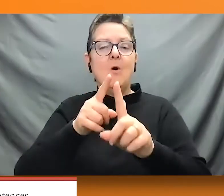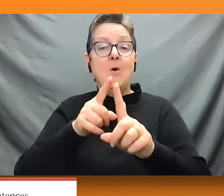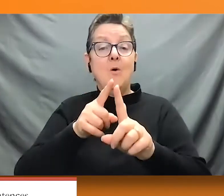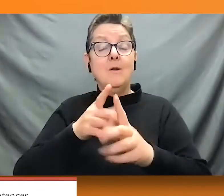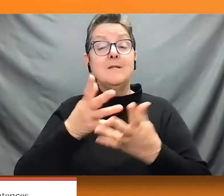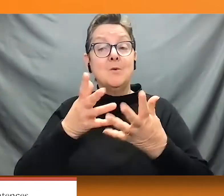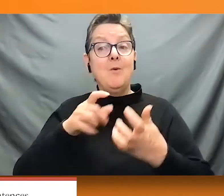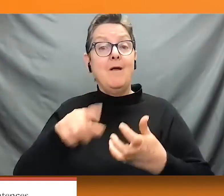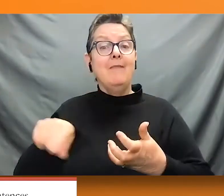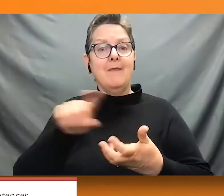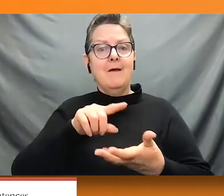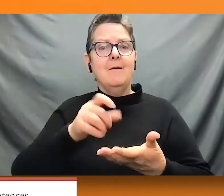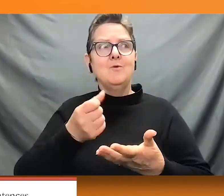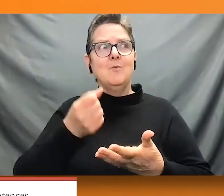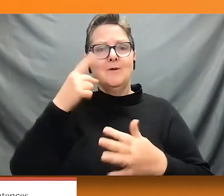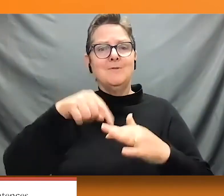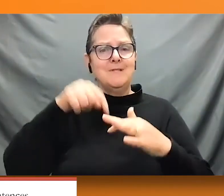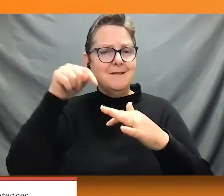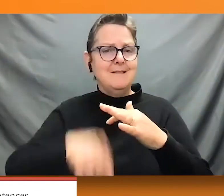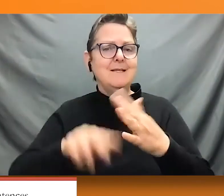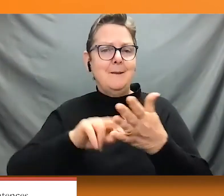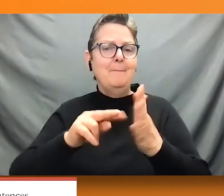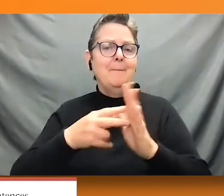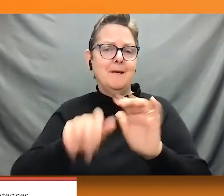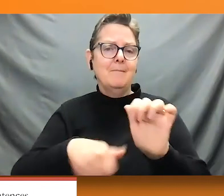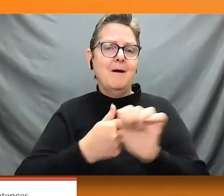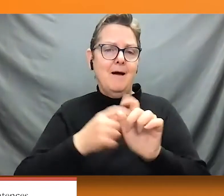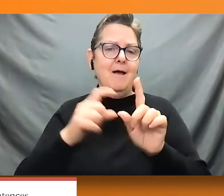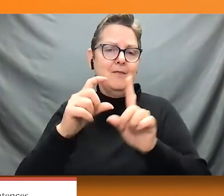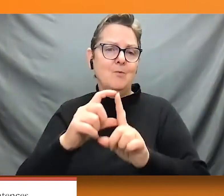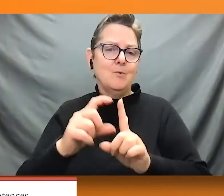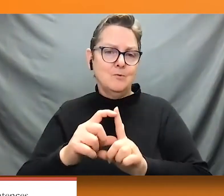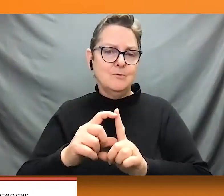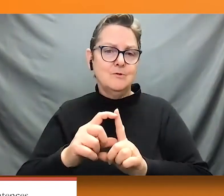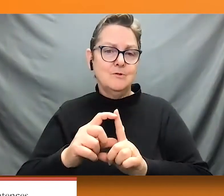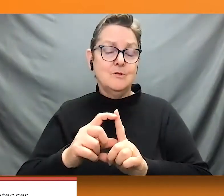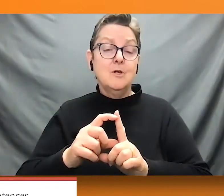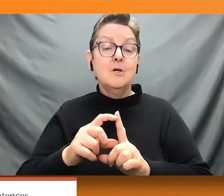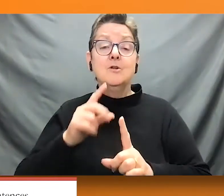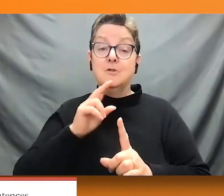to have a more in-depth understanding of the words that we're trying to get them to learn.